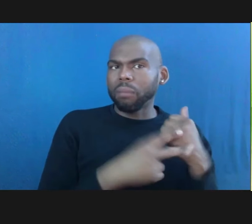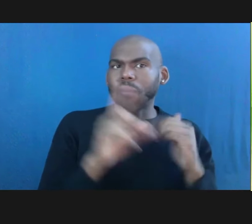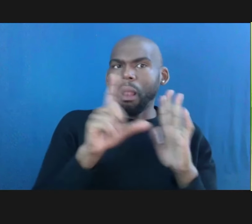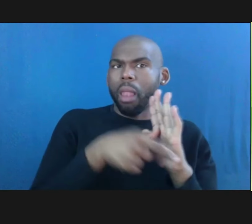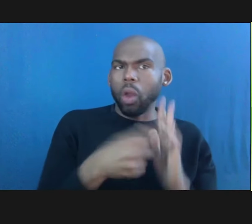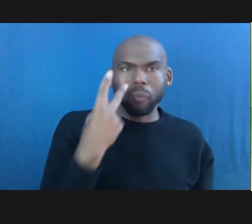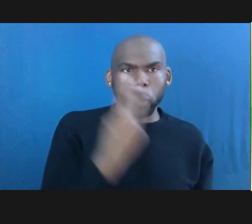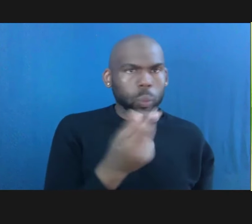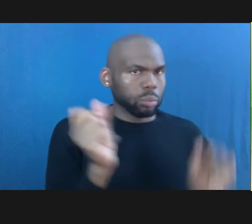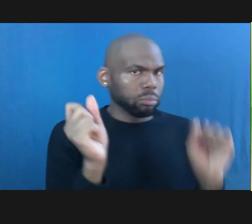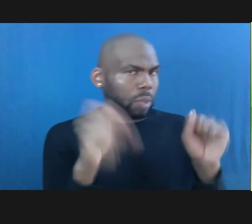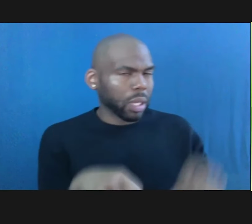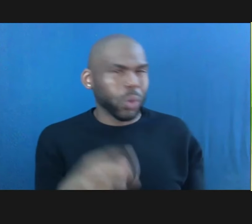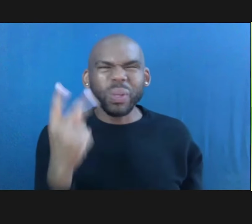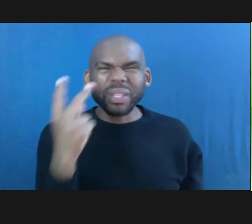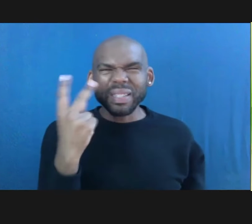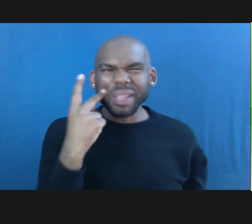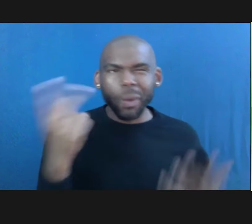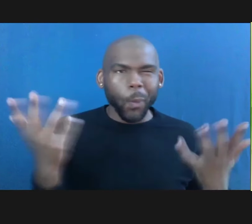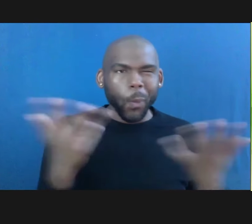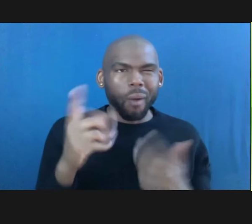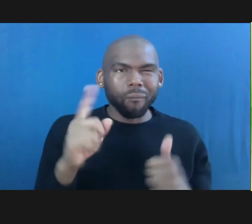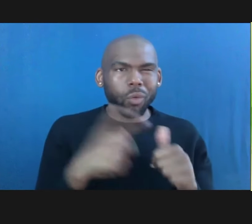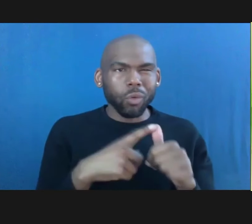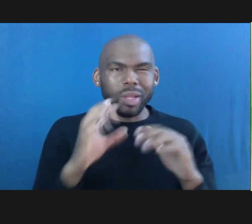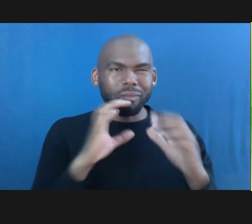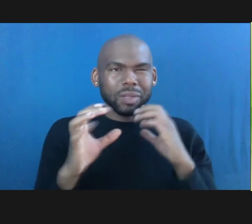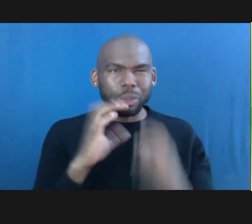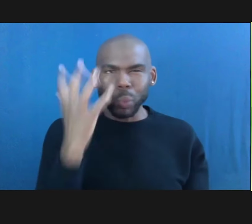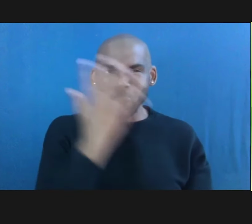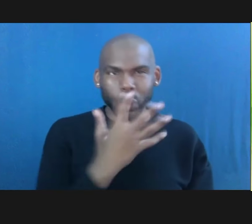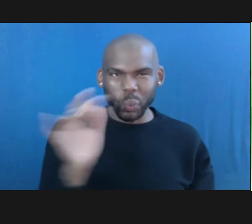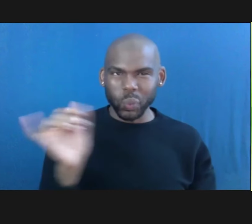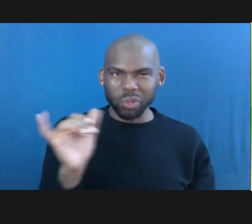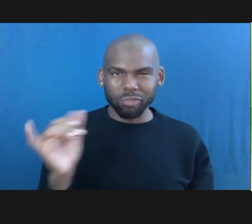of what that first conversation really looked like. Today the conversation is going to be